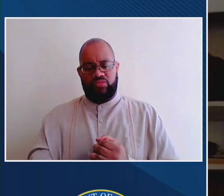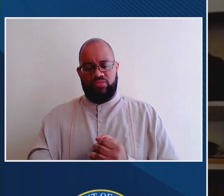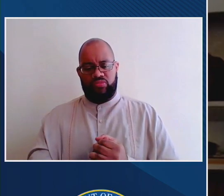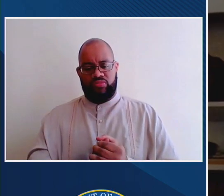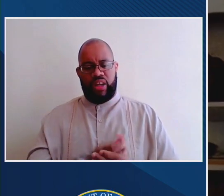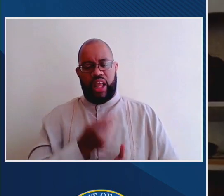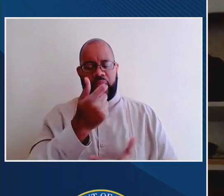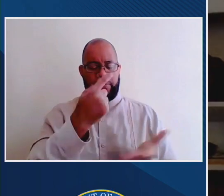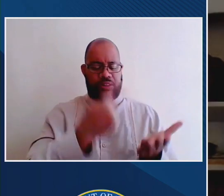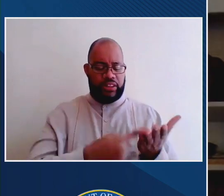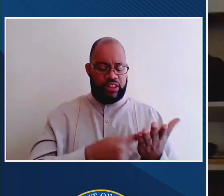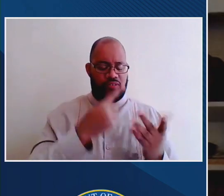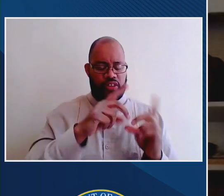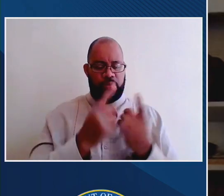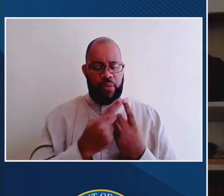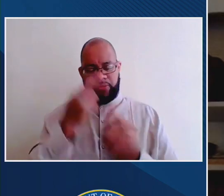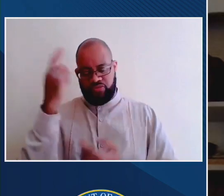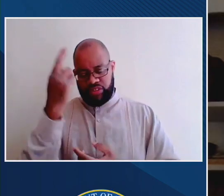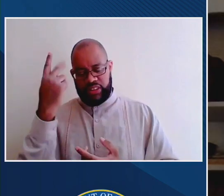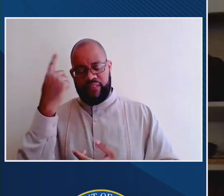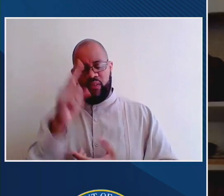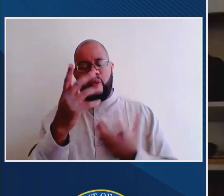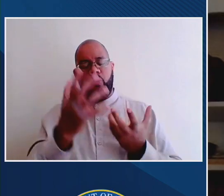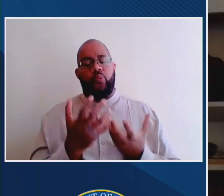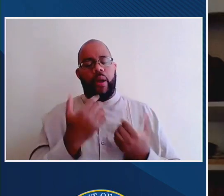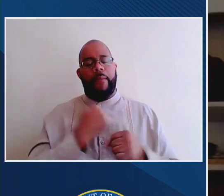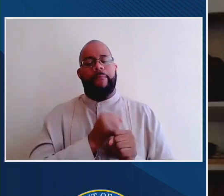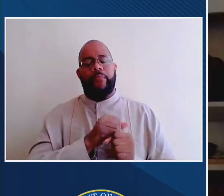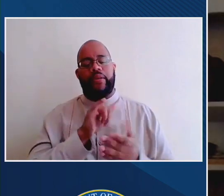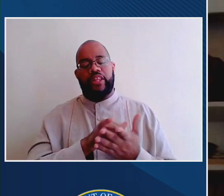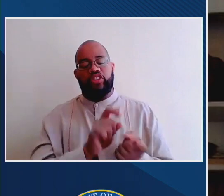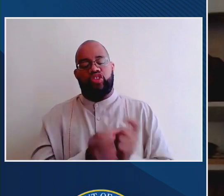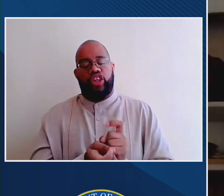to Department's rationale for wanting to make this change and then we open it up to